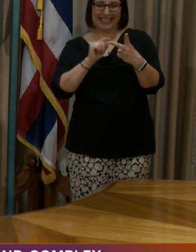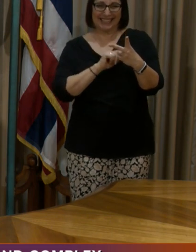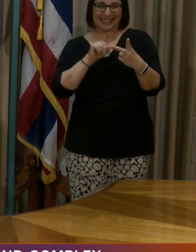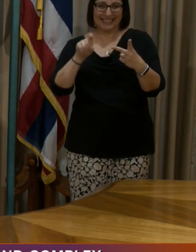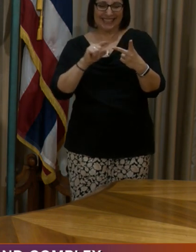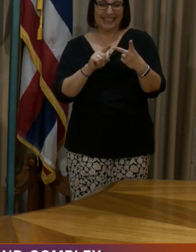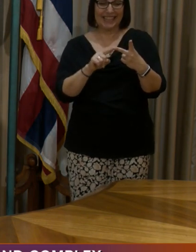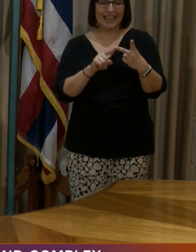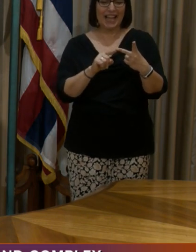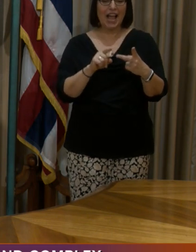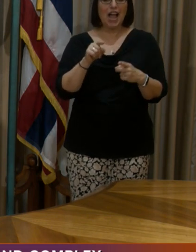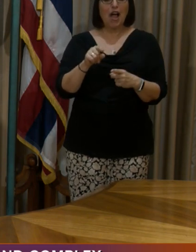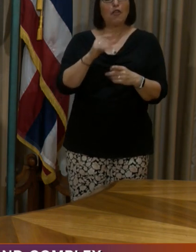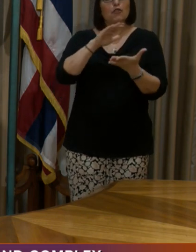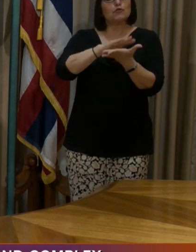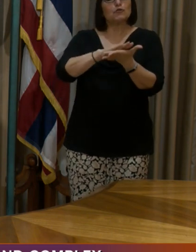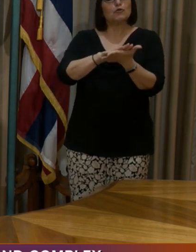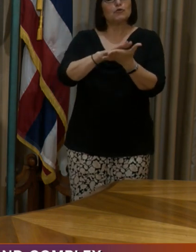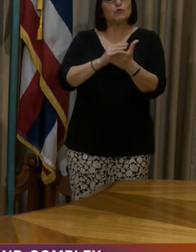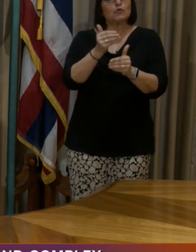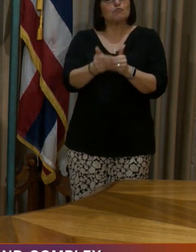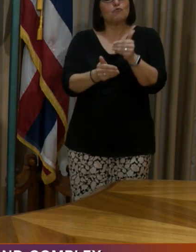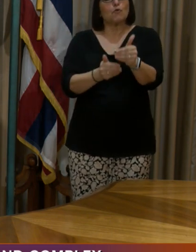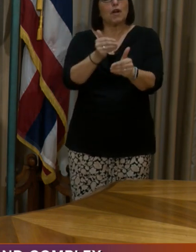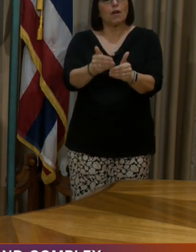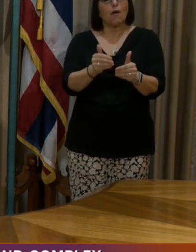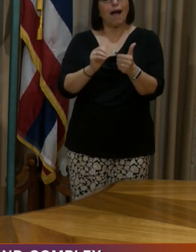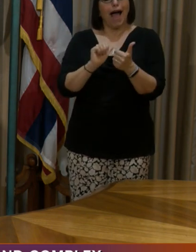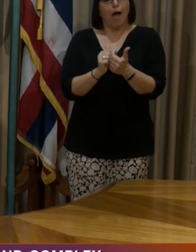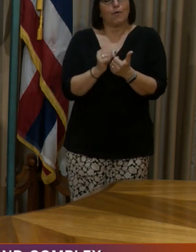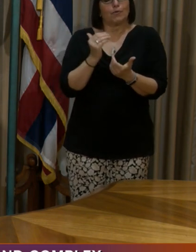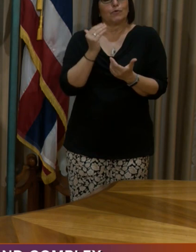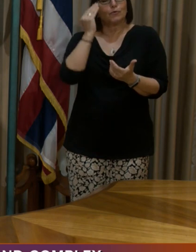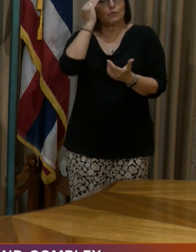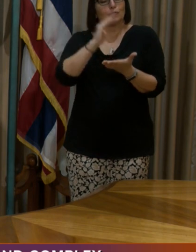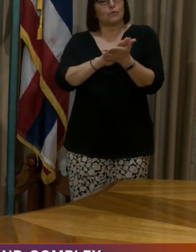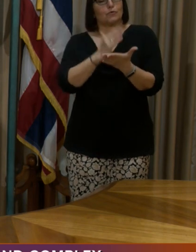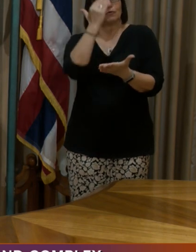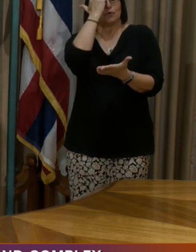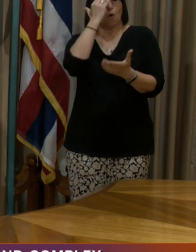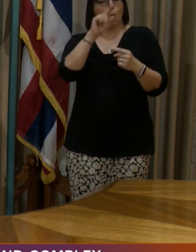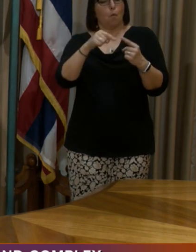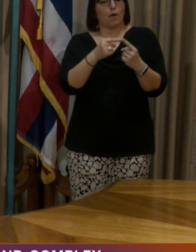STEPHANIE ARE YOU GOOD ON MATT FOR THE FIRST PART AND THE SECOND PART IS WHAT IS THE PROTOCOLS FOR THE SCHOOL'S? HOW DO THEY KNOW WHEN TO CLOSE